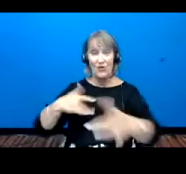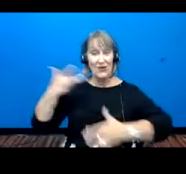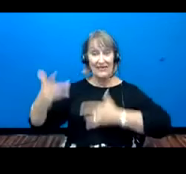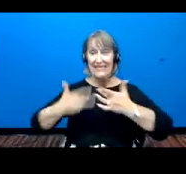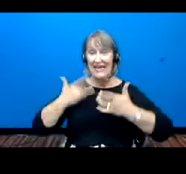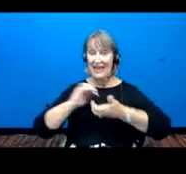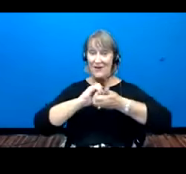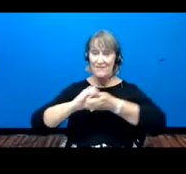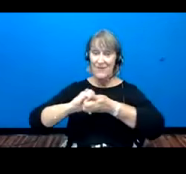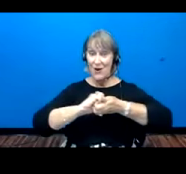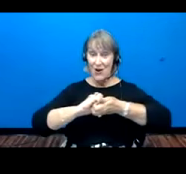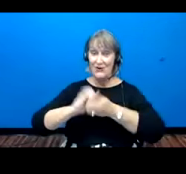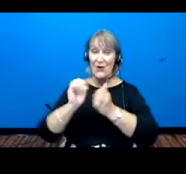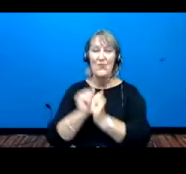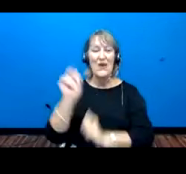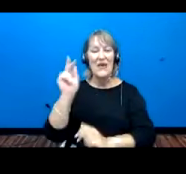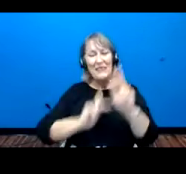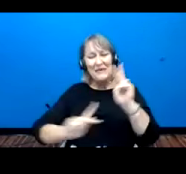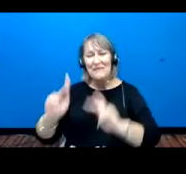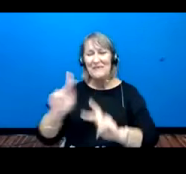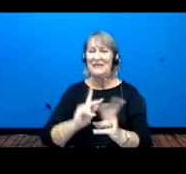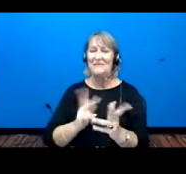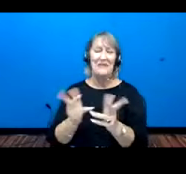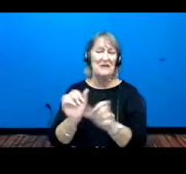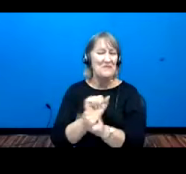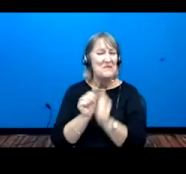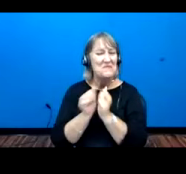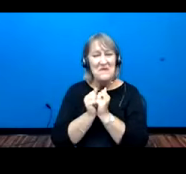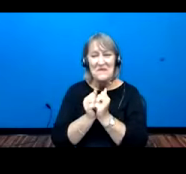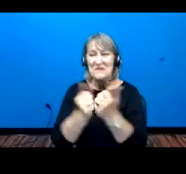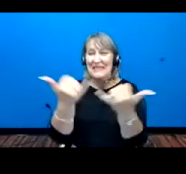folks that we have quoted for years and we're thrilled that we're actually in partnership